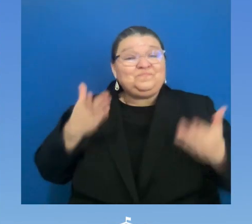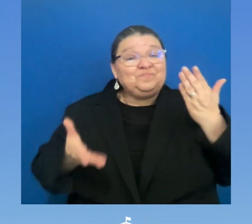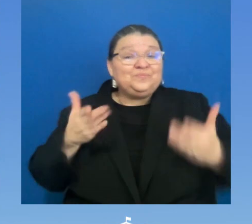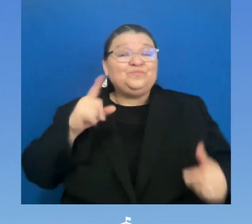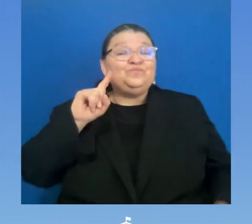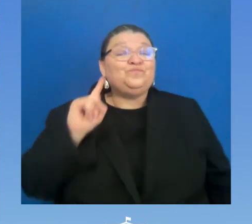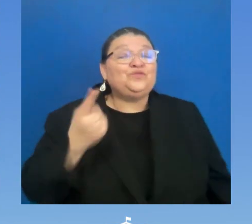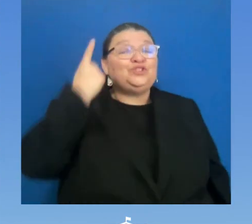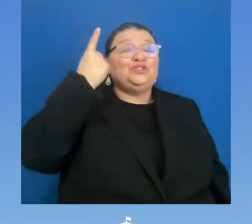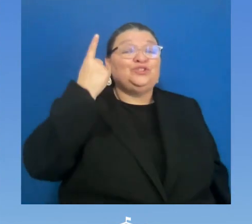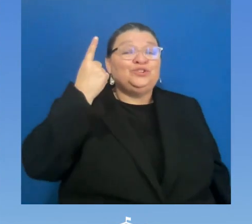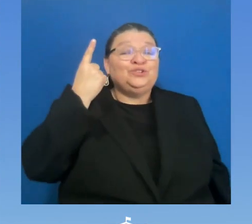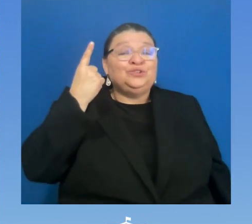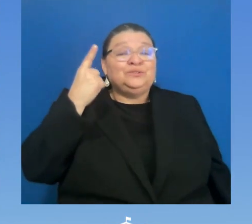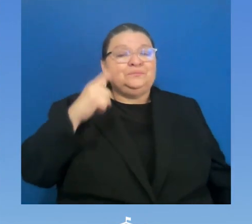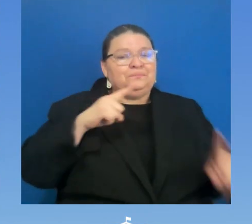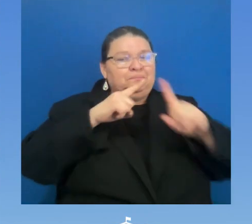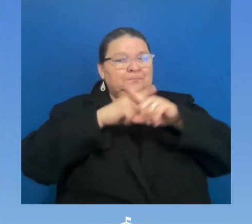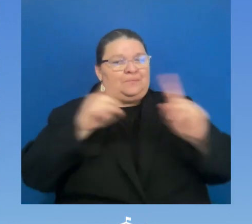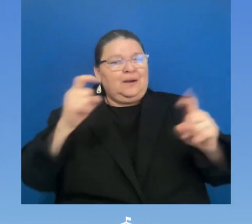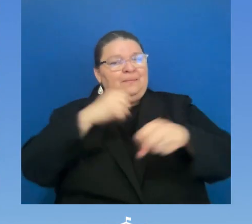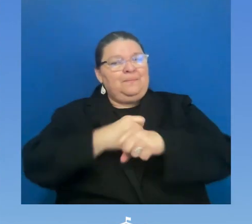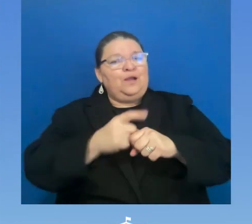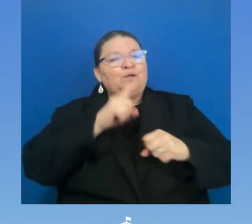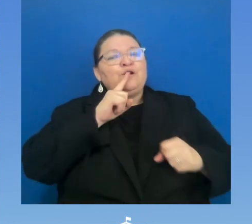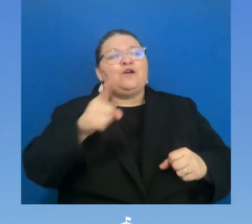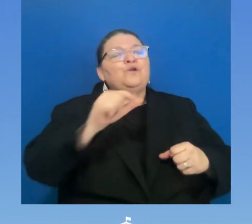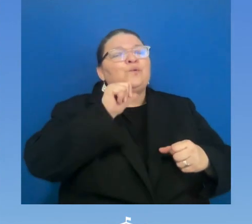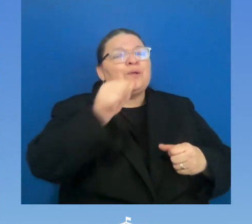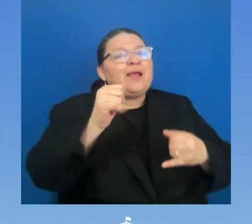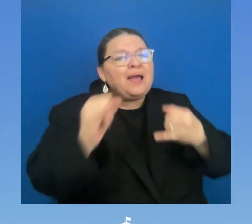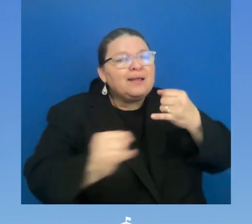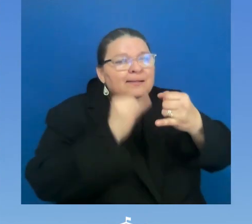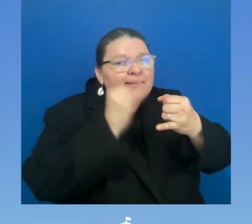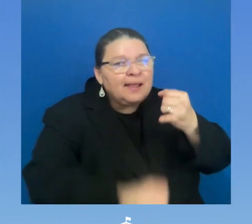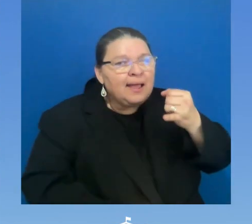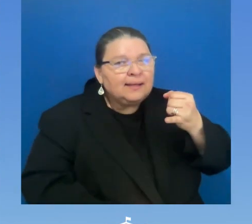about the conversation that we were having -- and I'm going to bring Megan and Alex into this conversation.